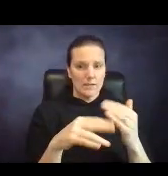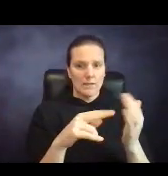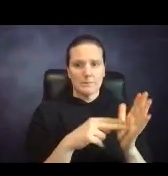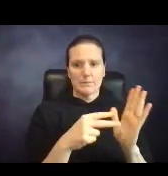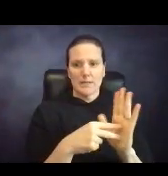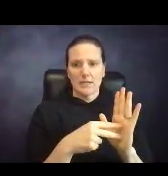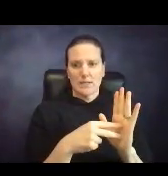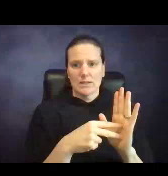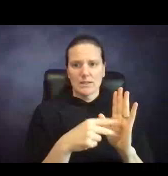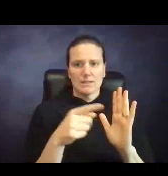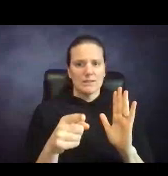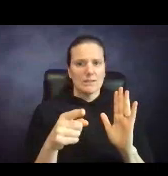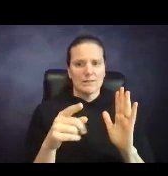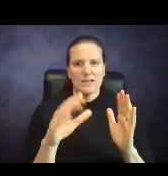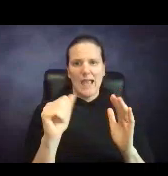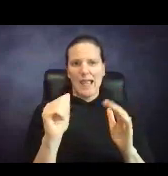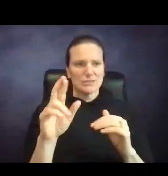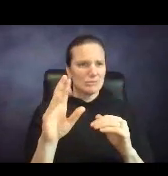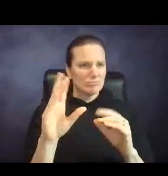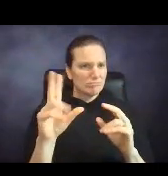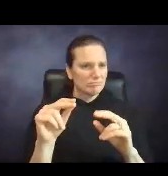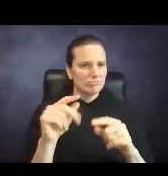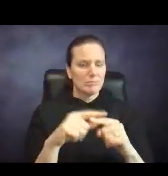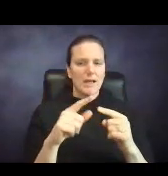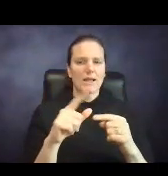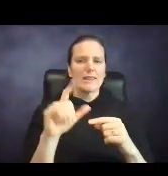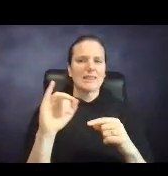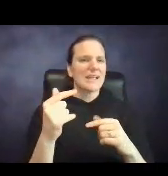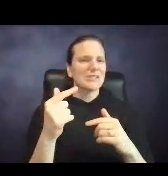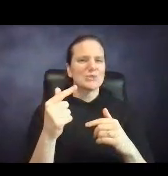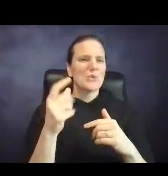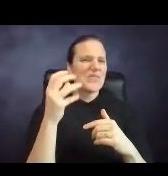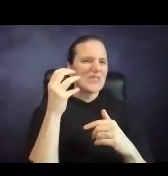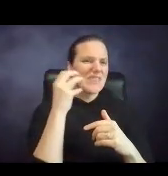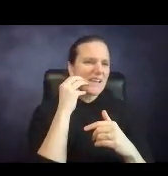Just means that that lining's getting a little too thick for the amount of progesterone that's there. And we'll talk about what you need to do in that.